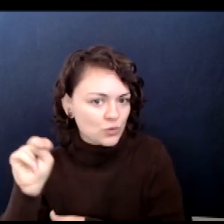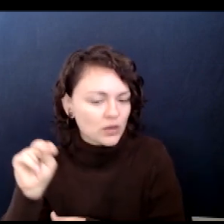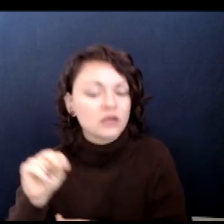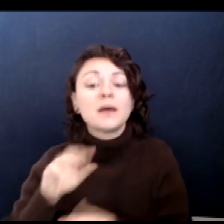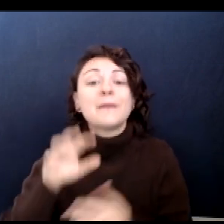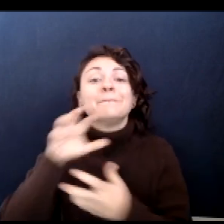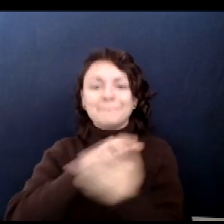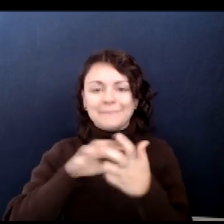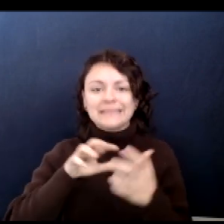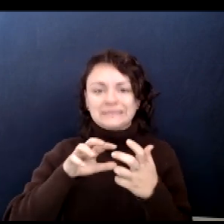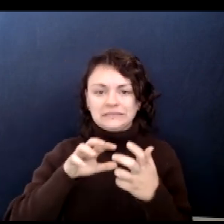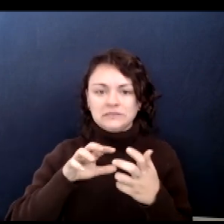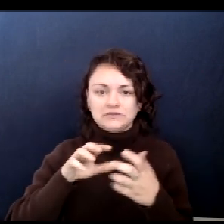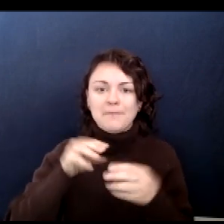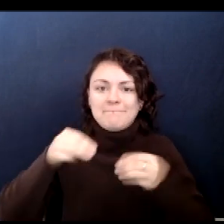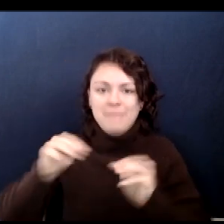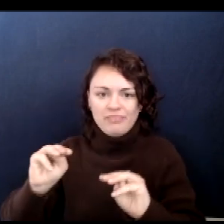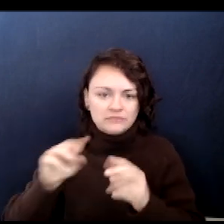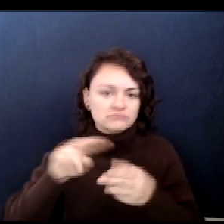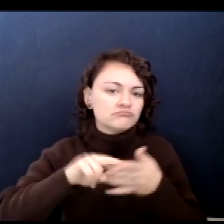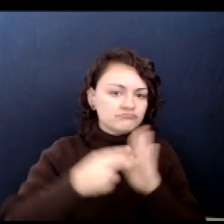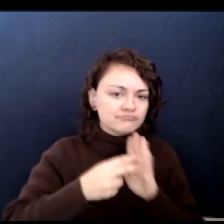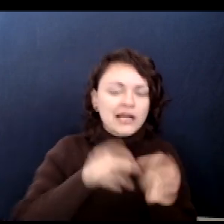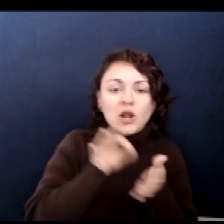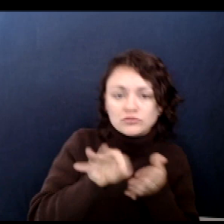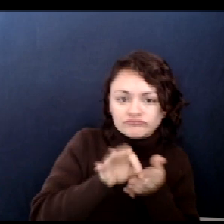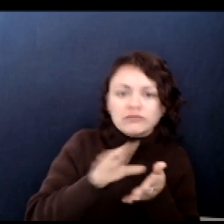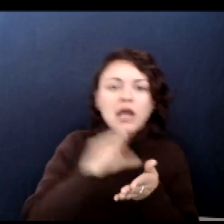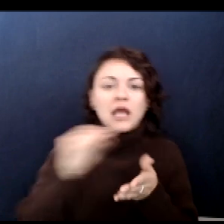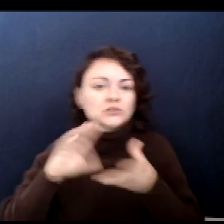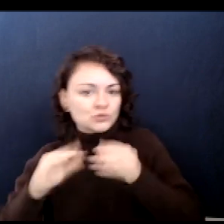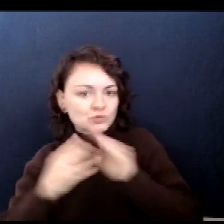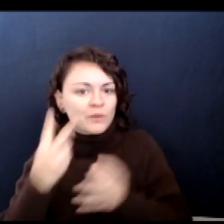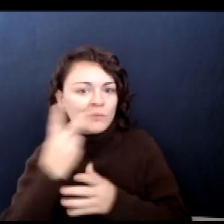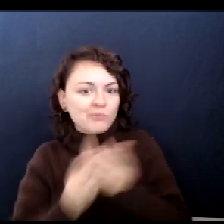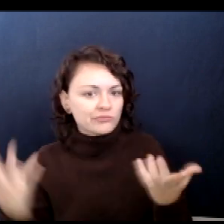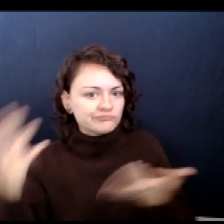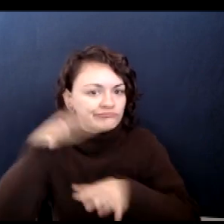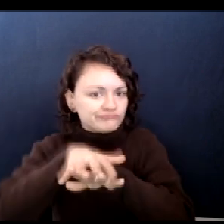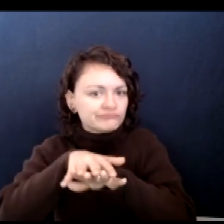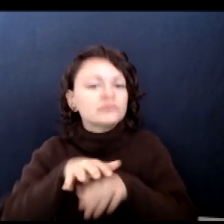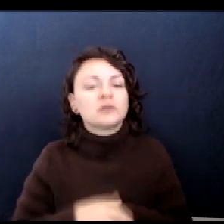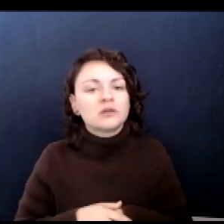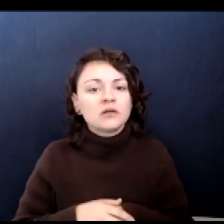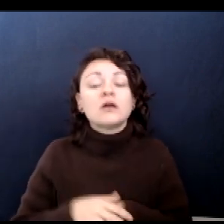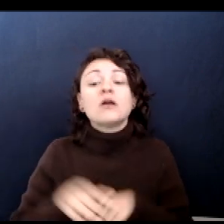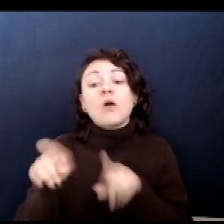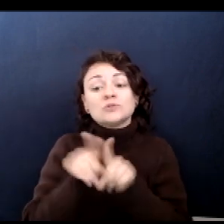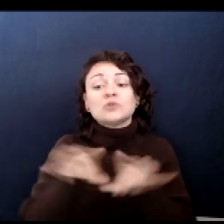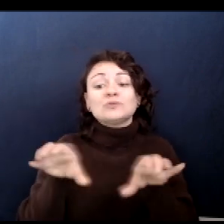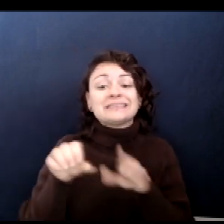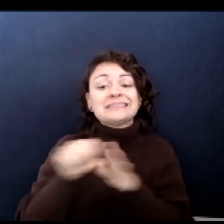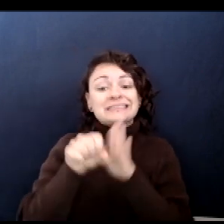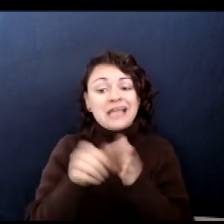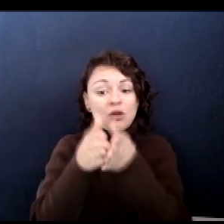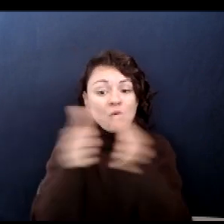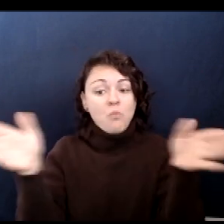quantitative and qualitative methods to do that. We also assembled a statewide community advisory board to guide this work,